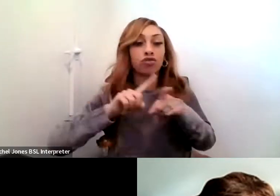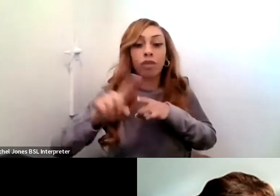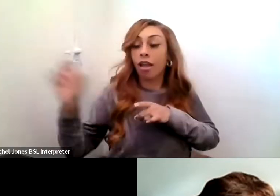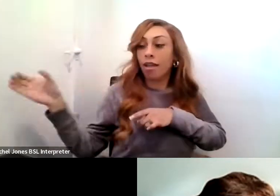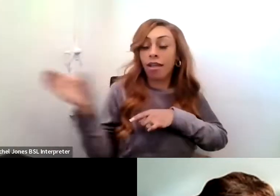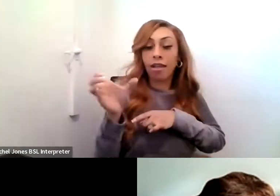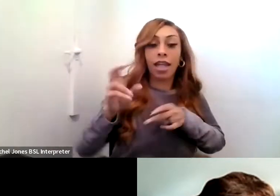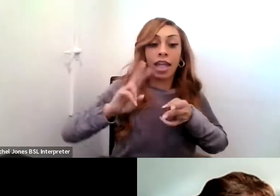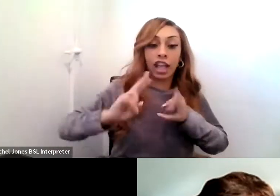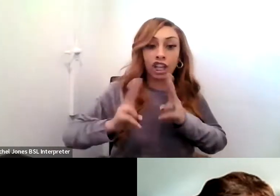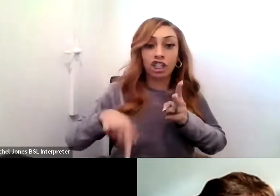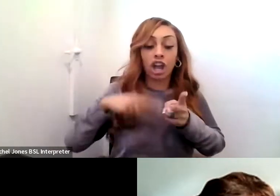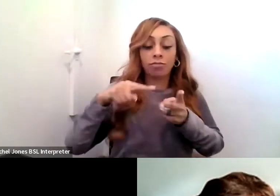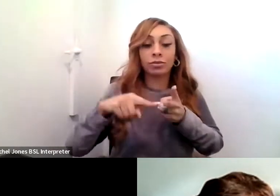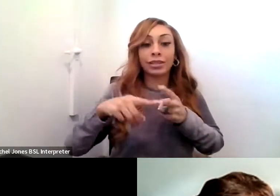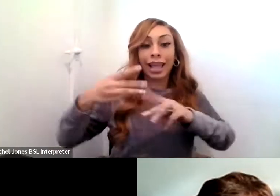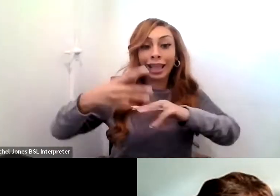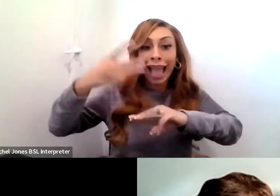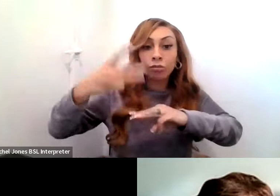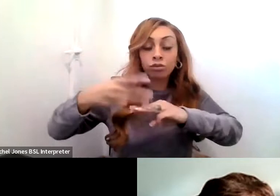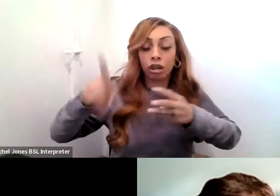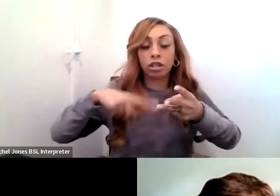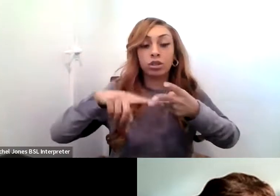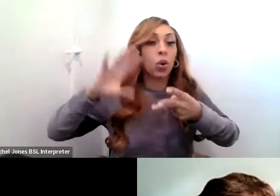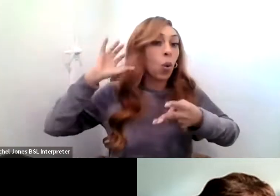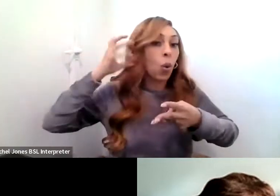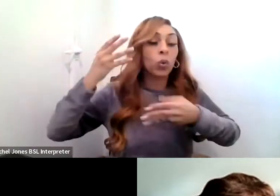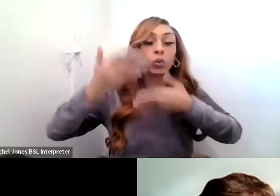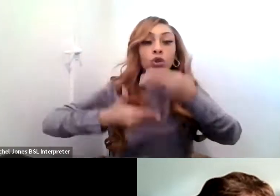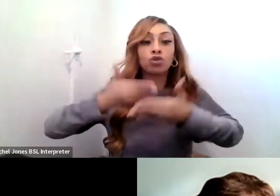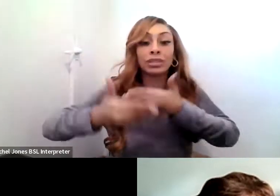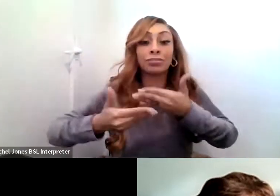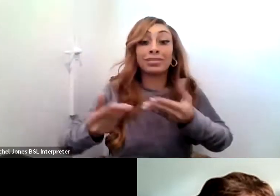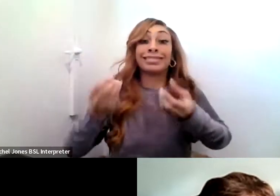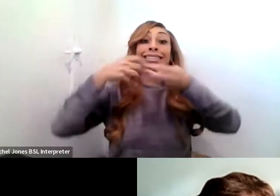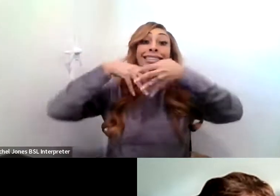captions, audio description, either integrated within the script,